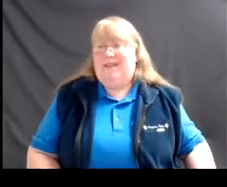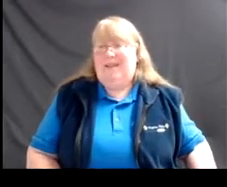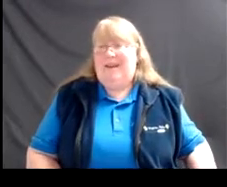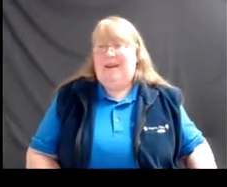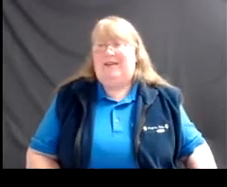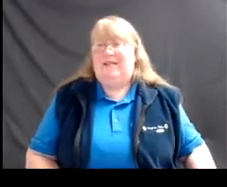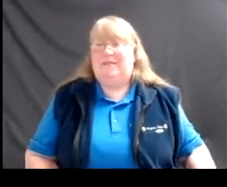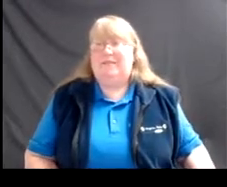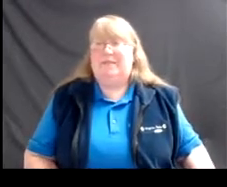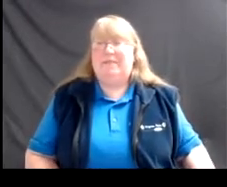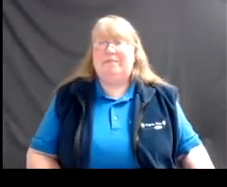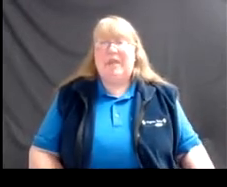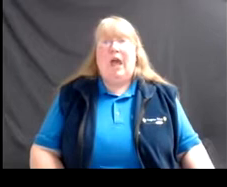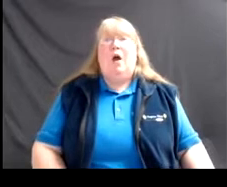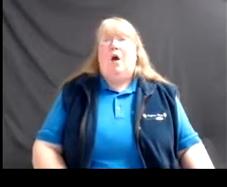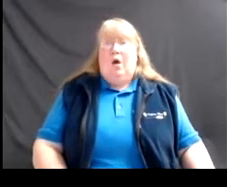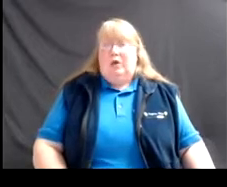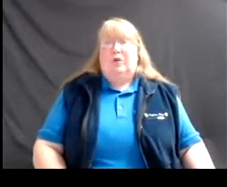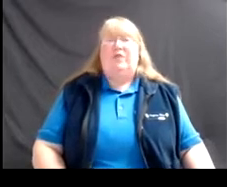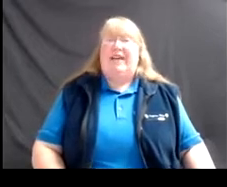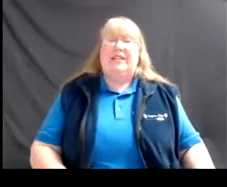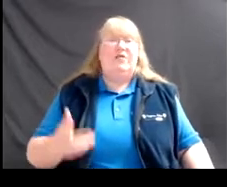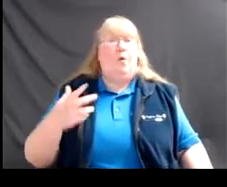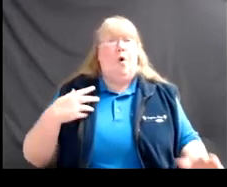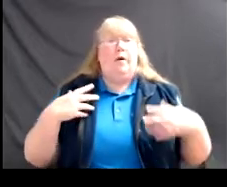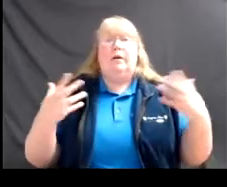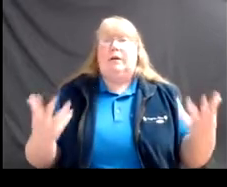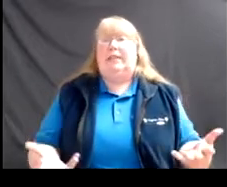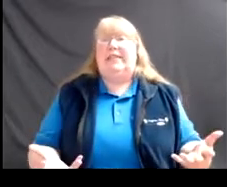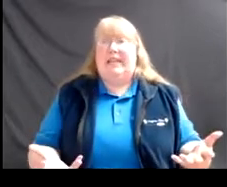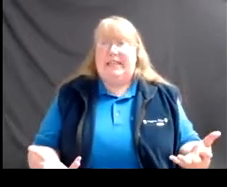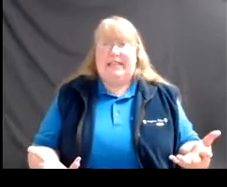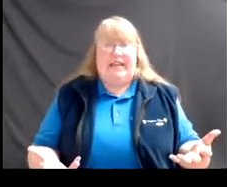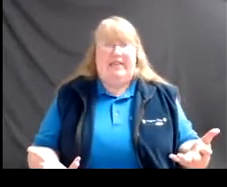Okay. Devices for listening to the TV.